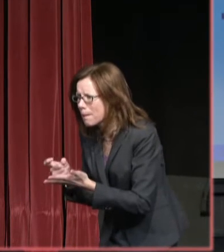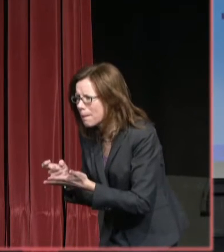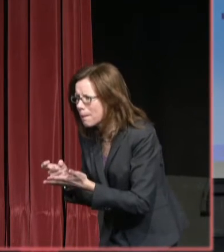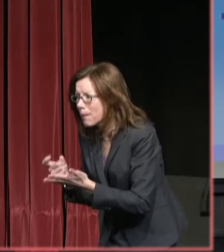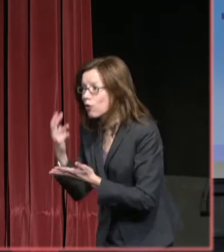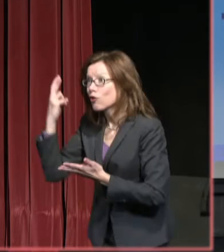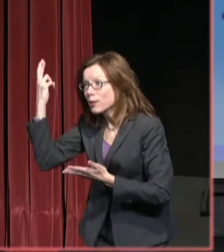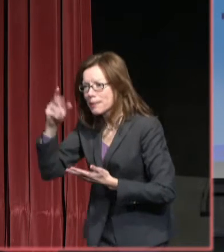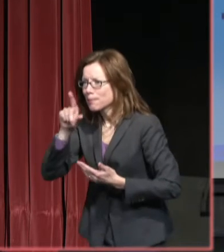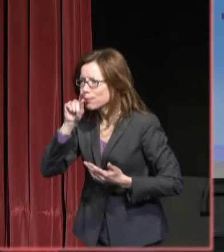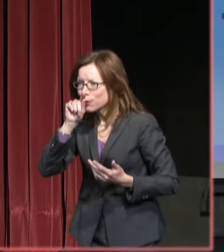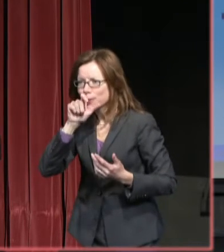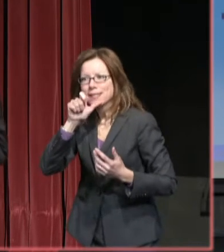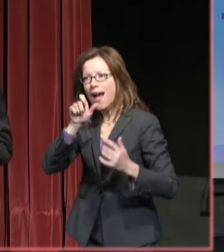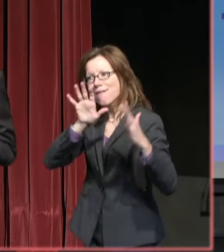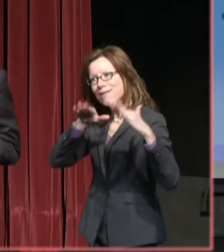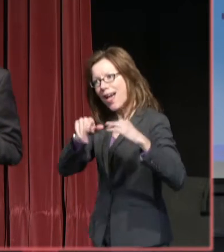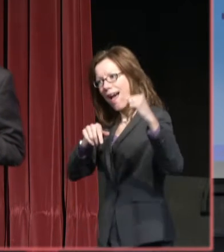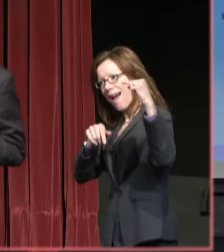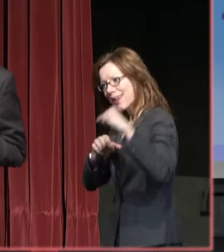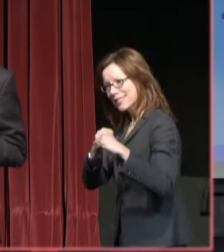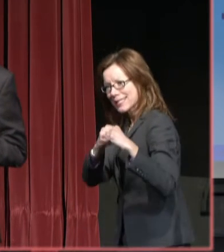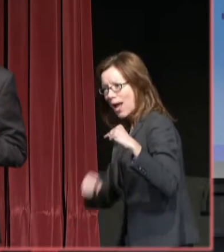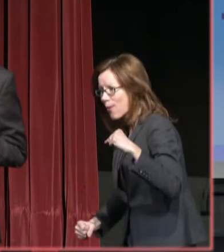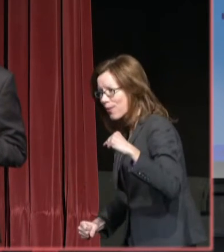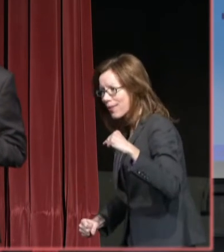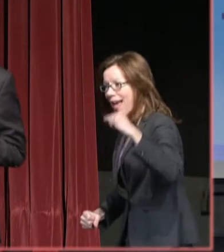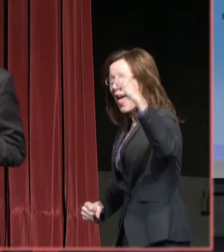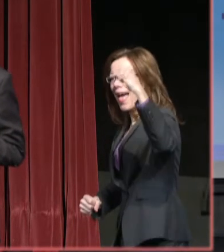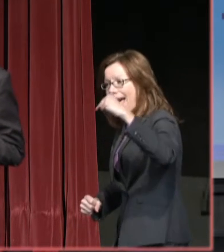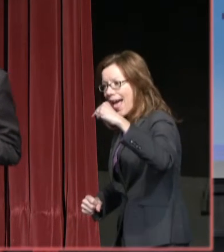and not being controlled by the birds, because the birds aren't coming back to where they were before.